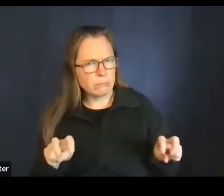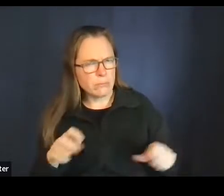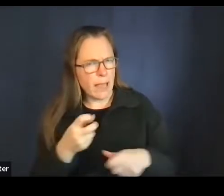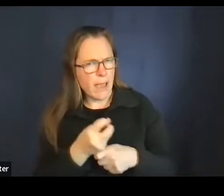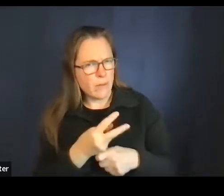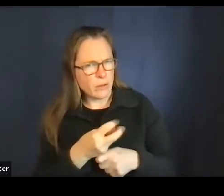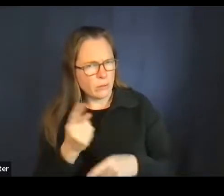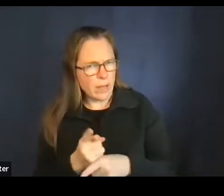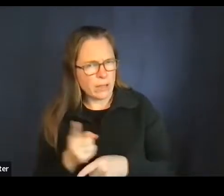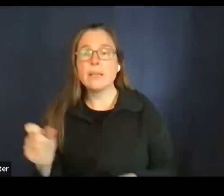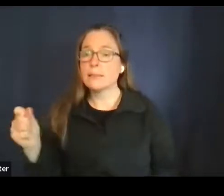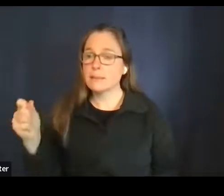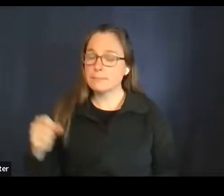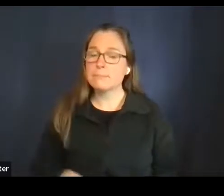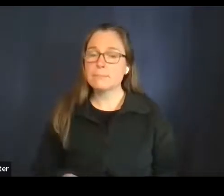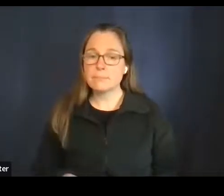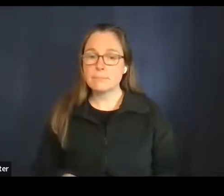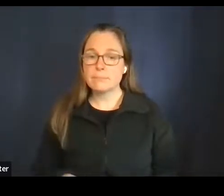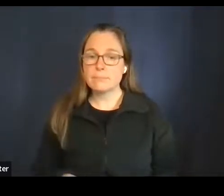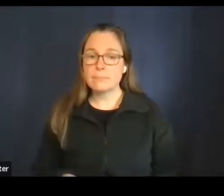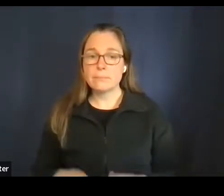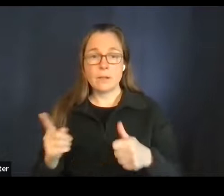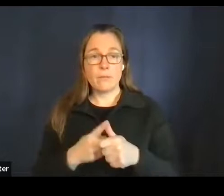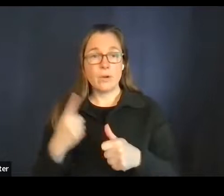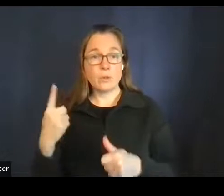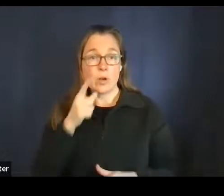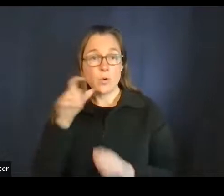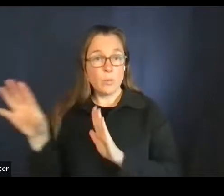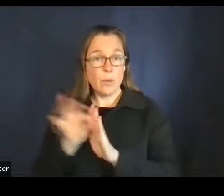Correct. First one, appointed by the mayor.